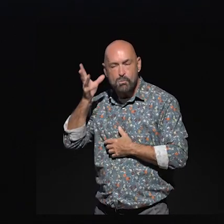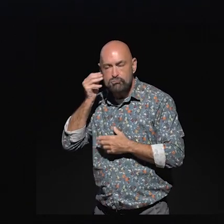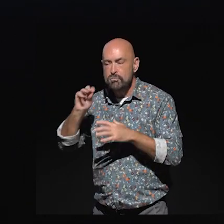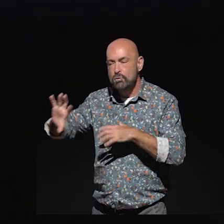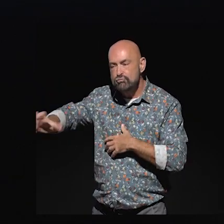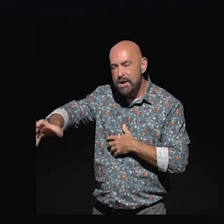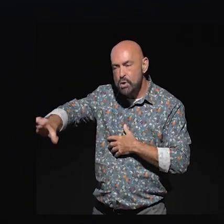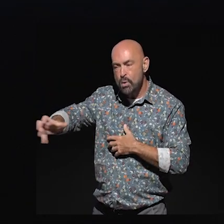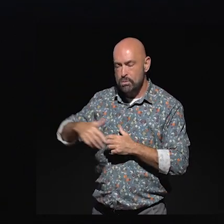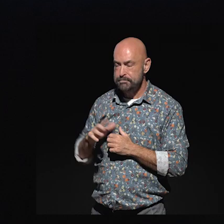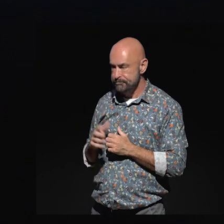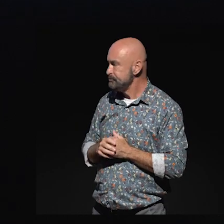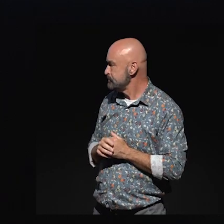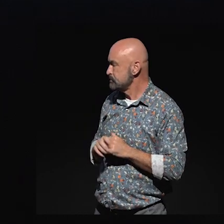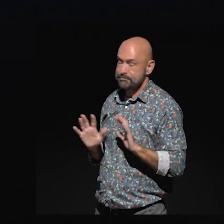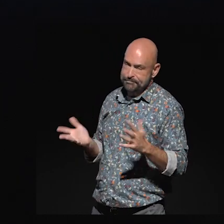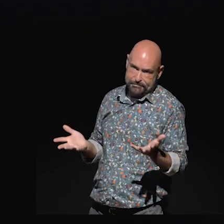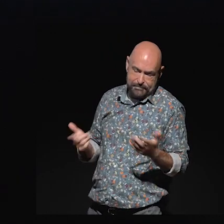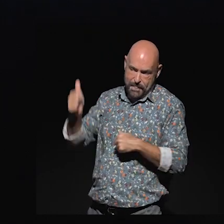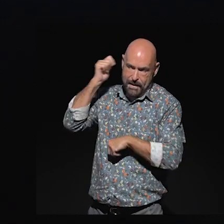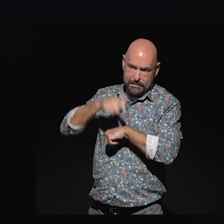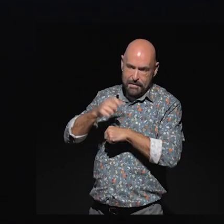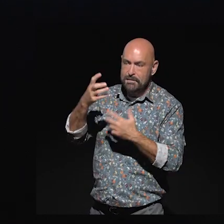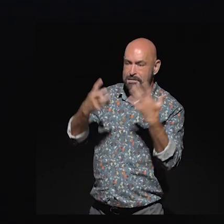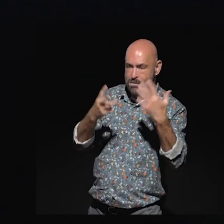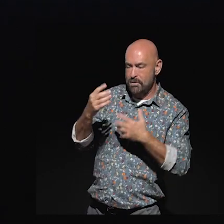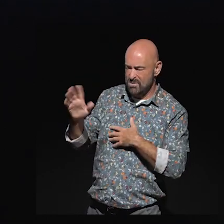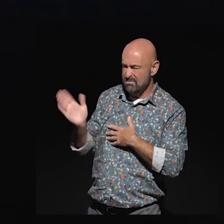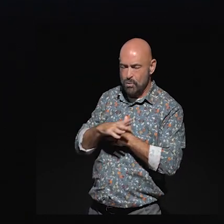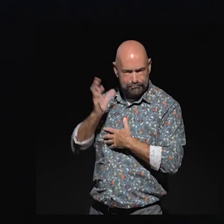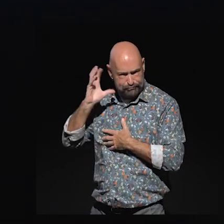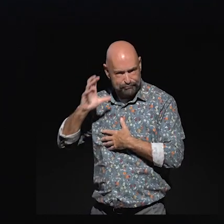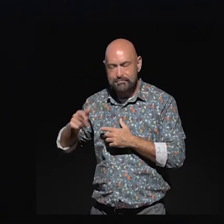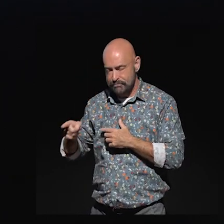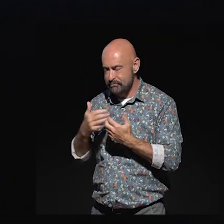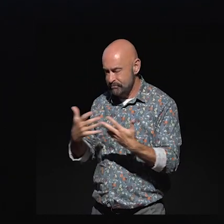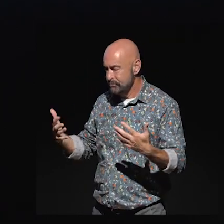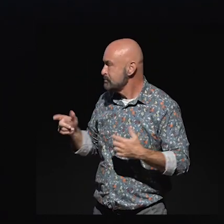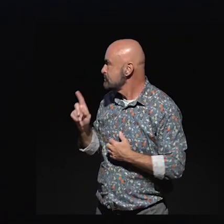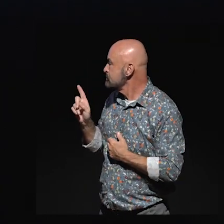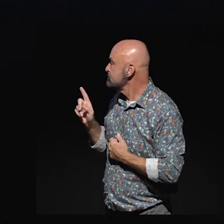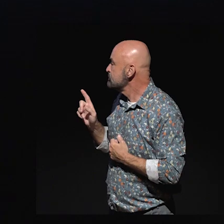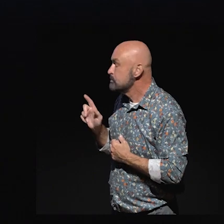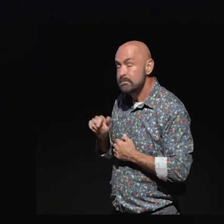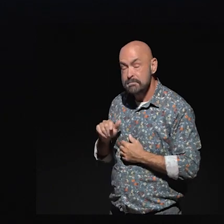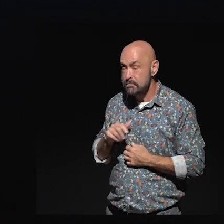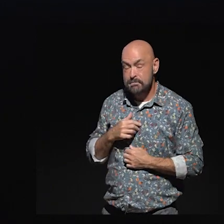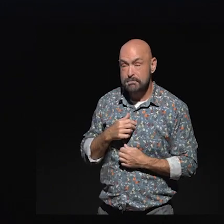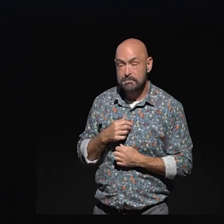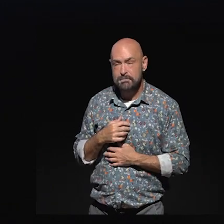which was just about anybody in 1936. So, in fact, this is not some new art historical comparison.